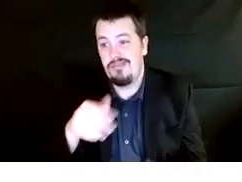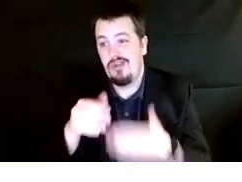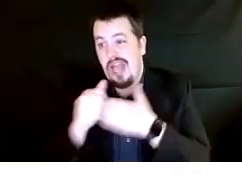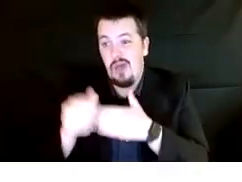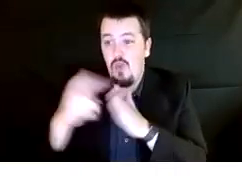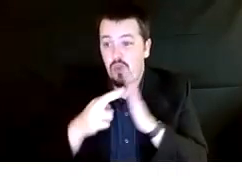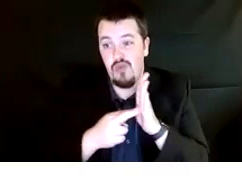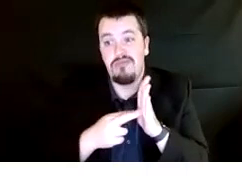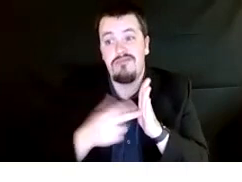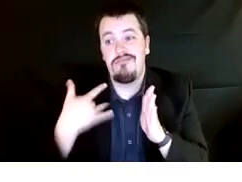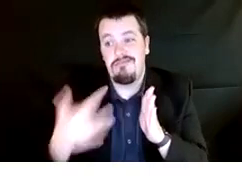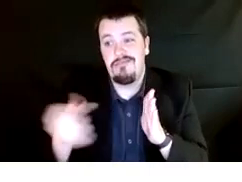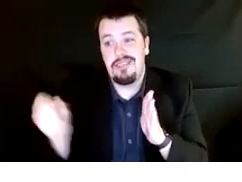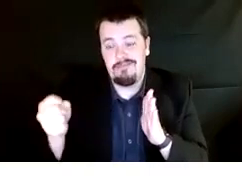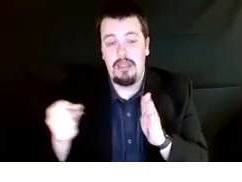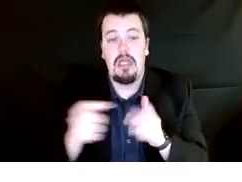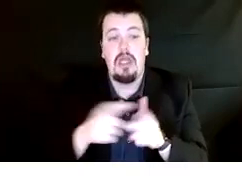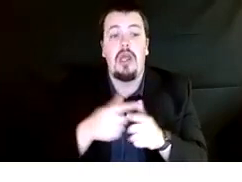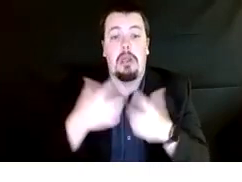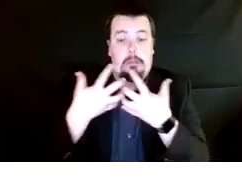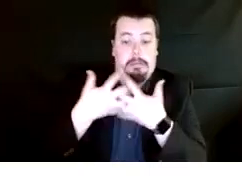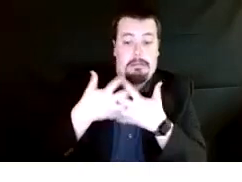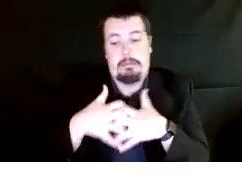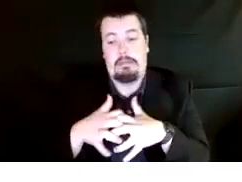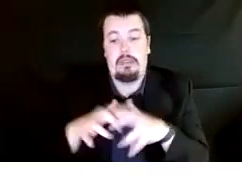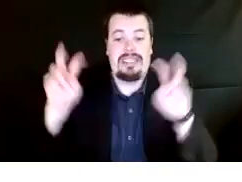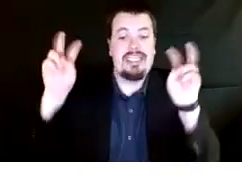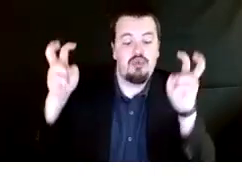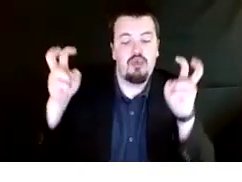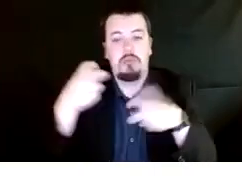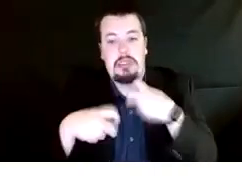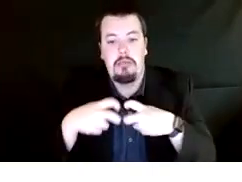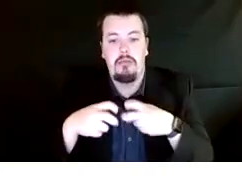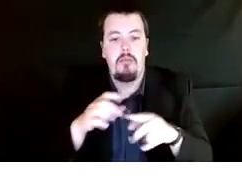as we worked through the issues it's important that folks know that